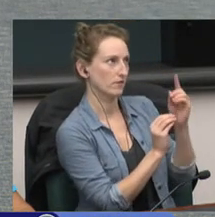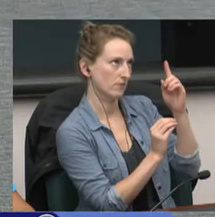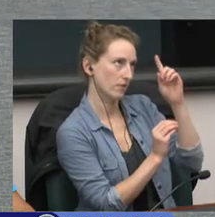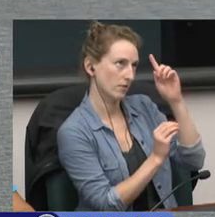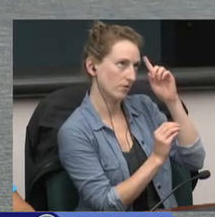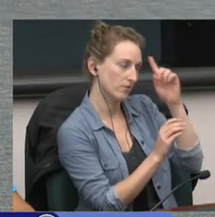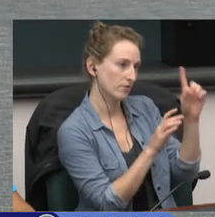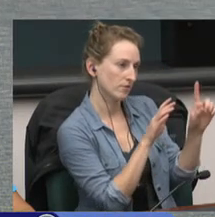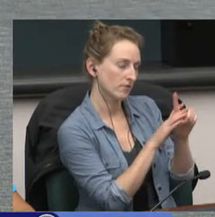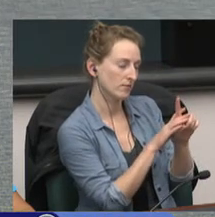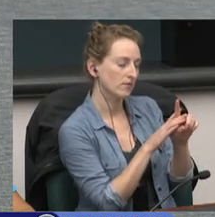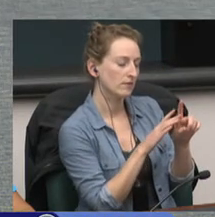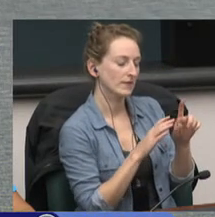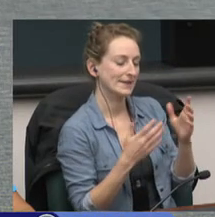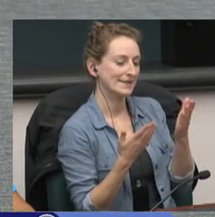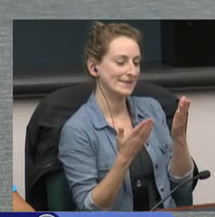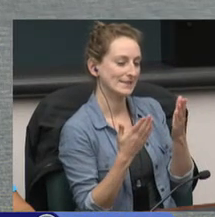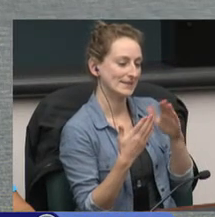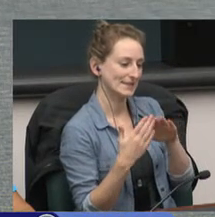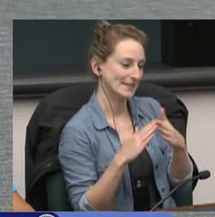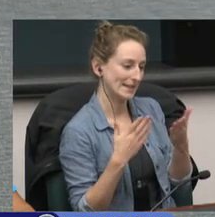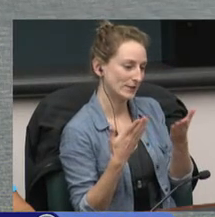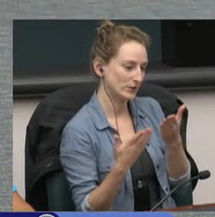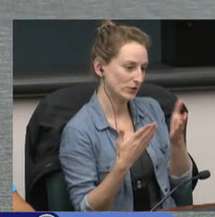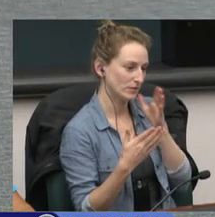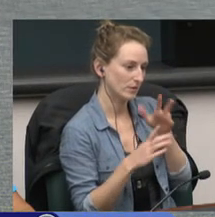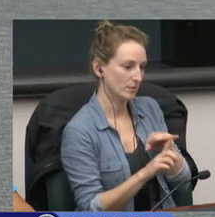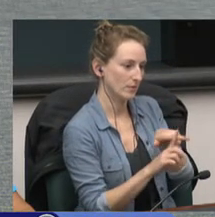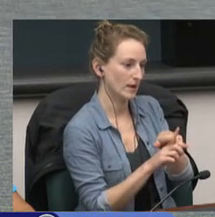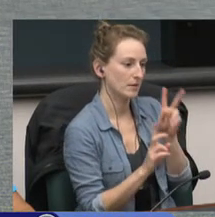people in buildings with fewer than five units and that would be parking permits